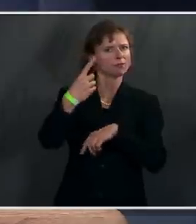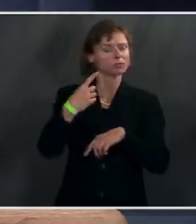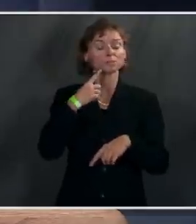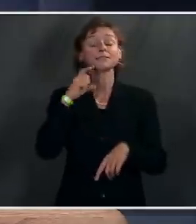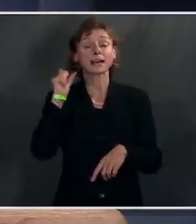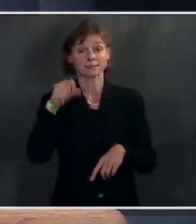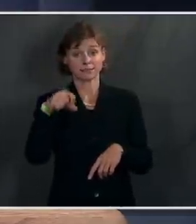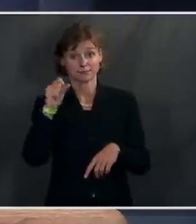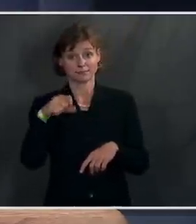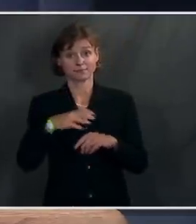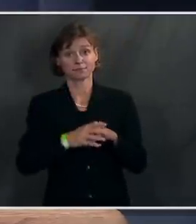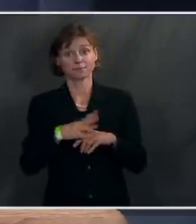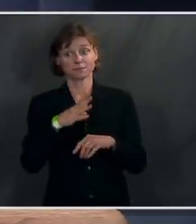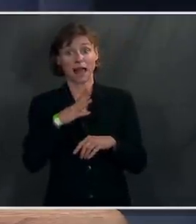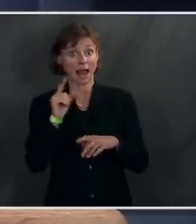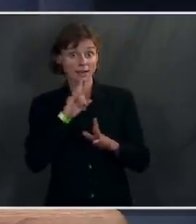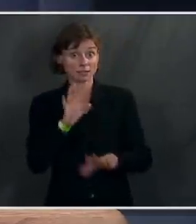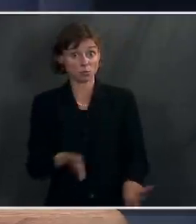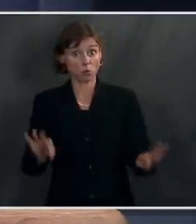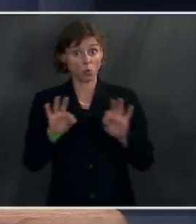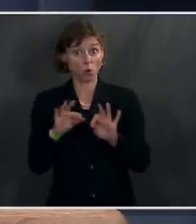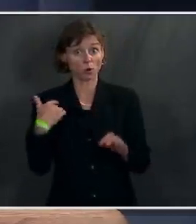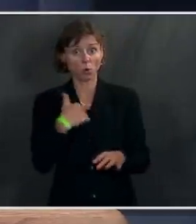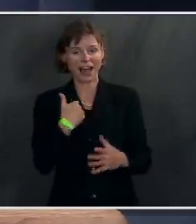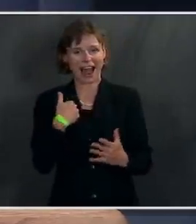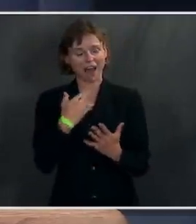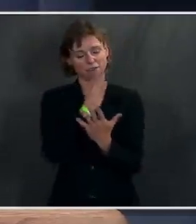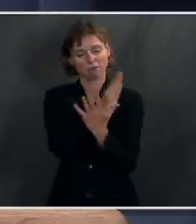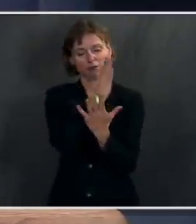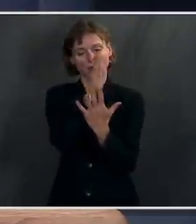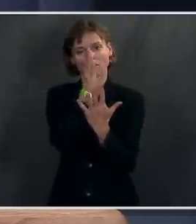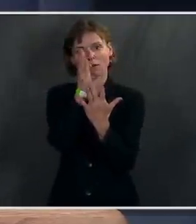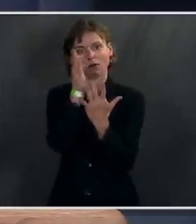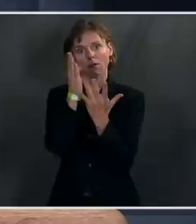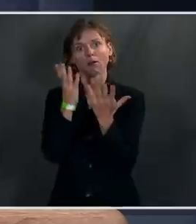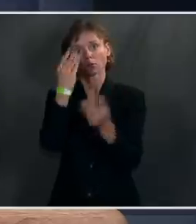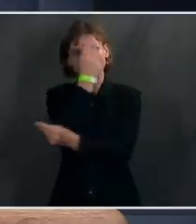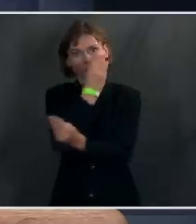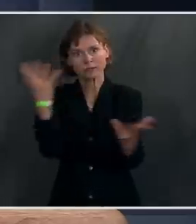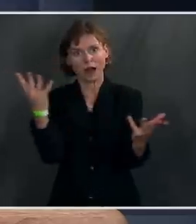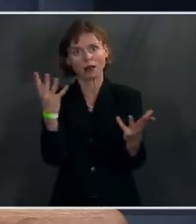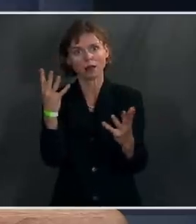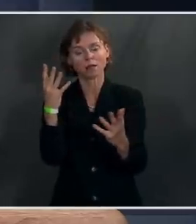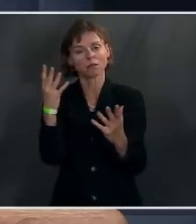And it's important to us that there are markers to give updates to the American people on this and many other issues.